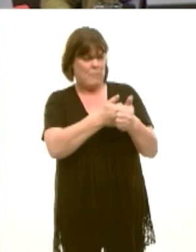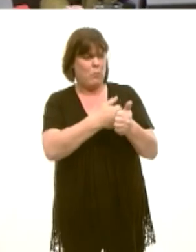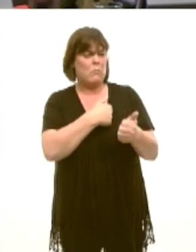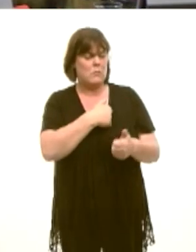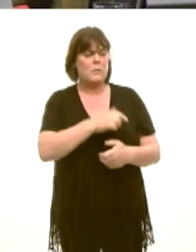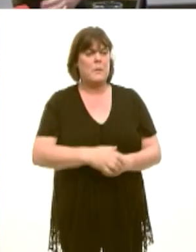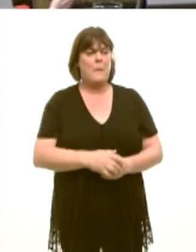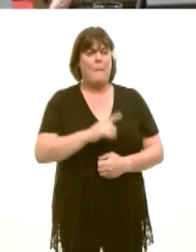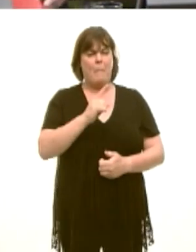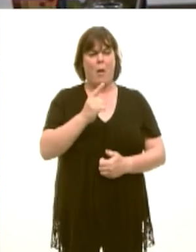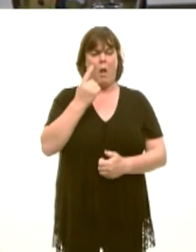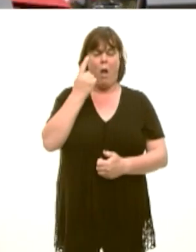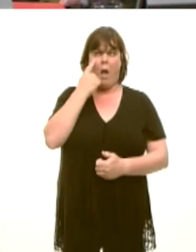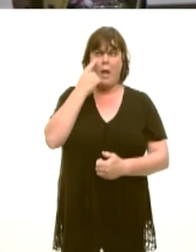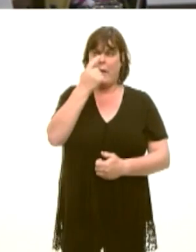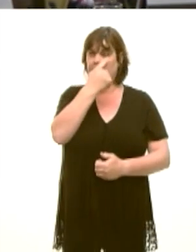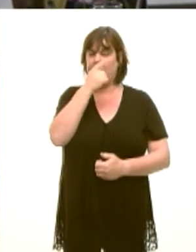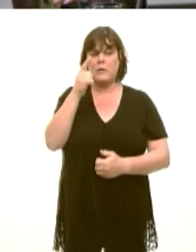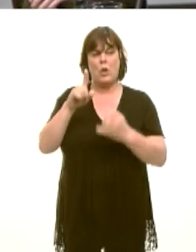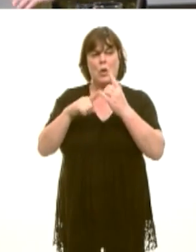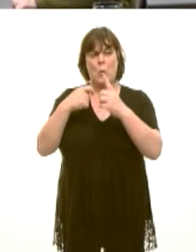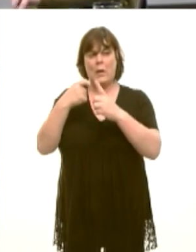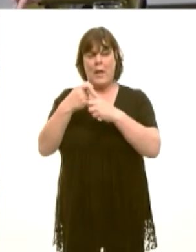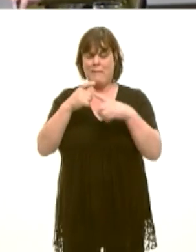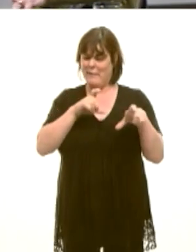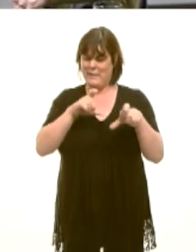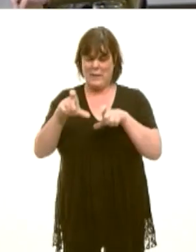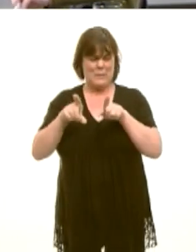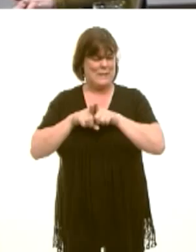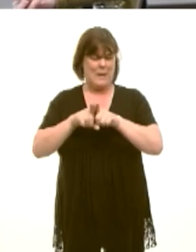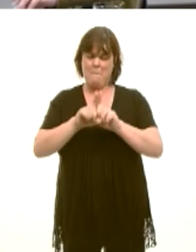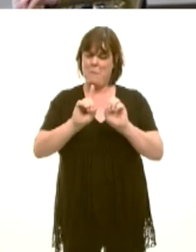that the United Kingdom canít continue as it is, and that we have to have a change of